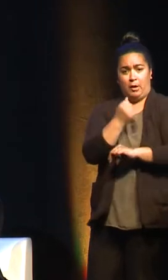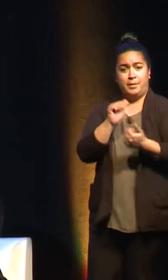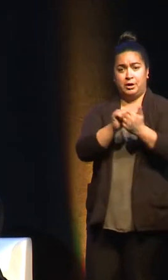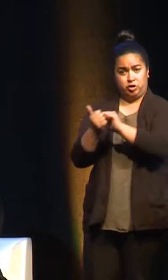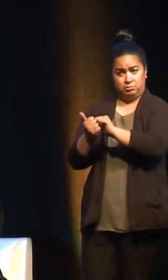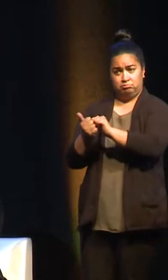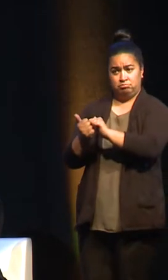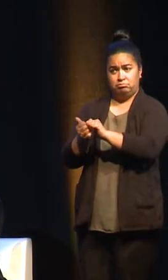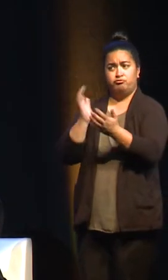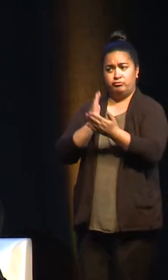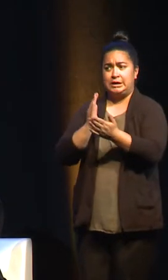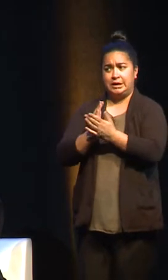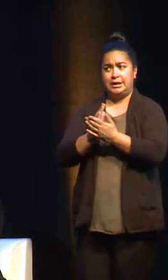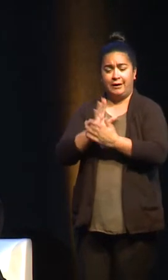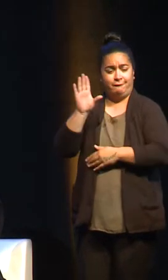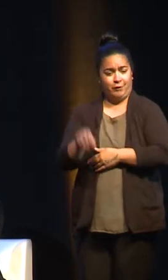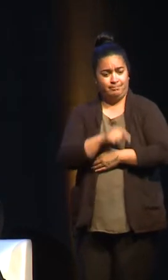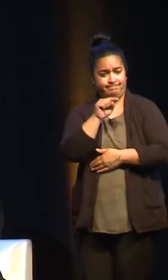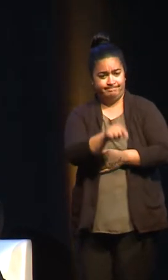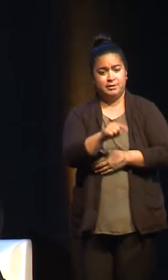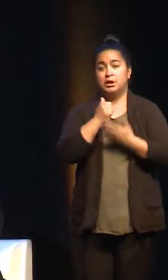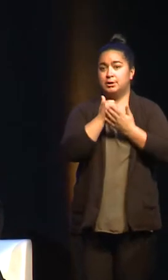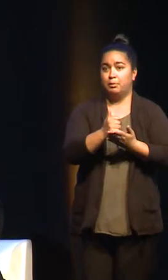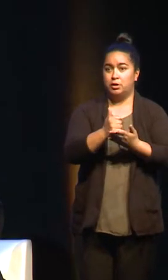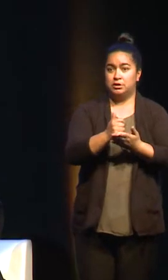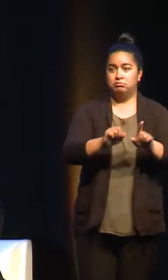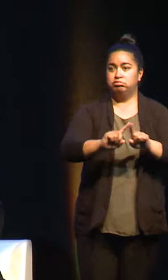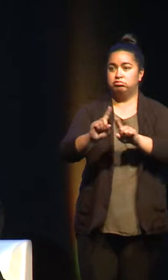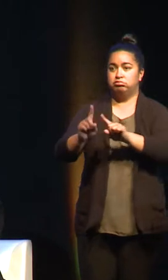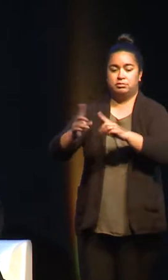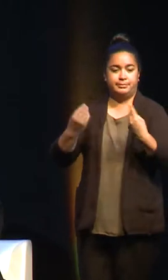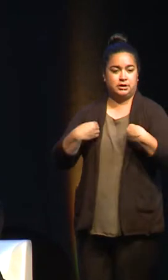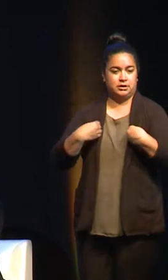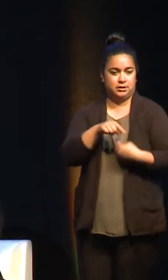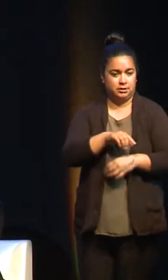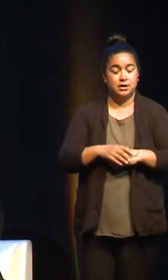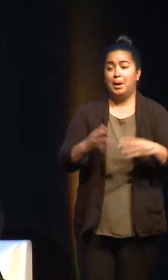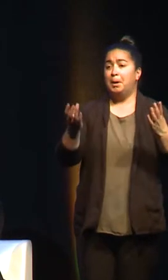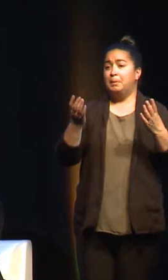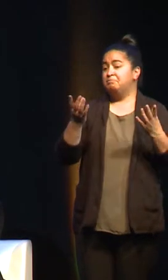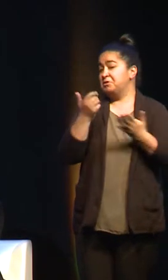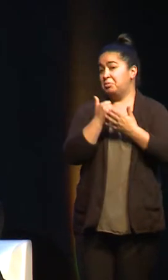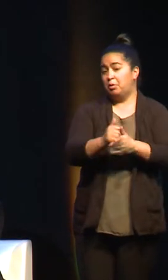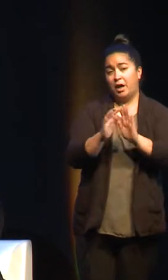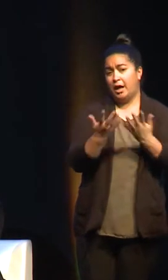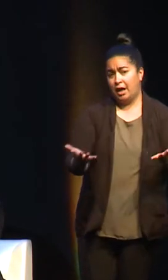on the idea of supporting these businesses. That support can come in different forms and